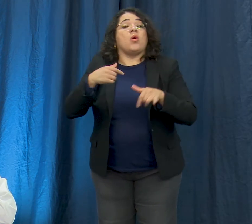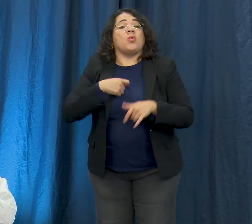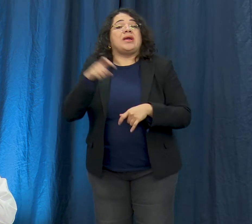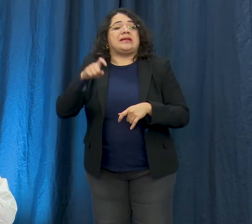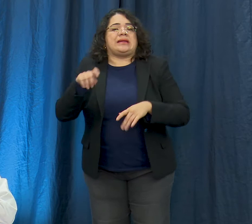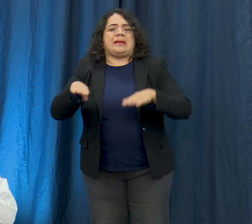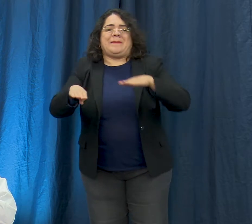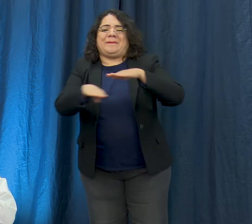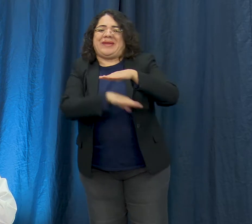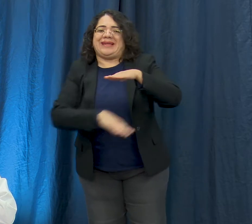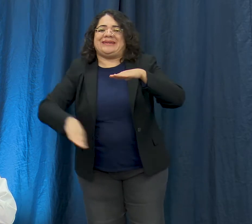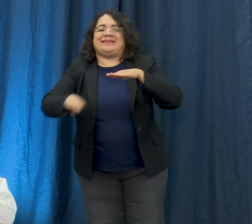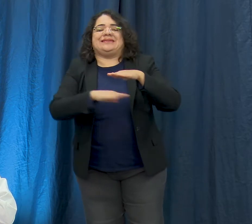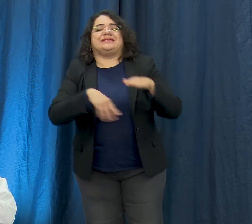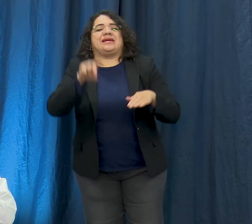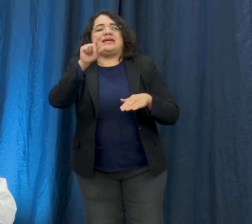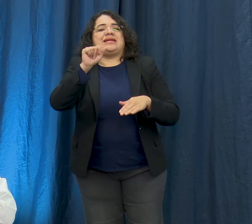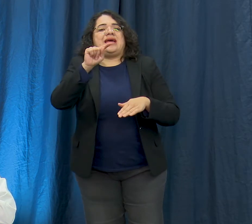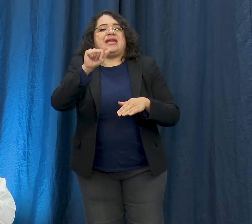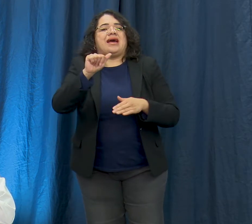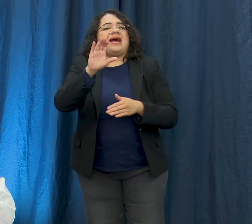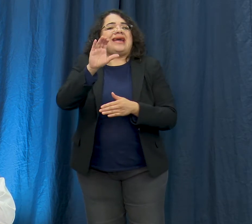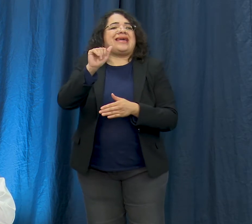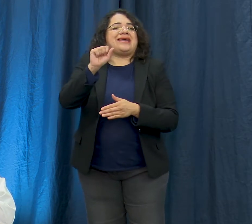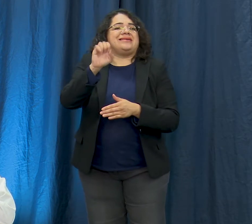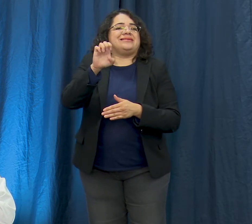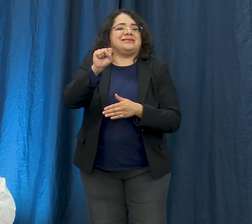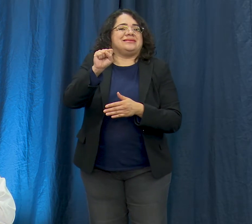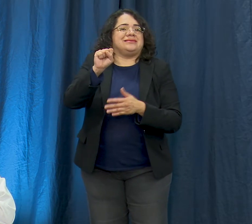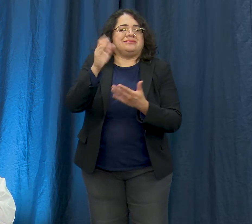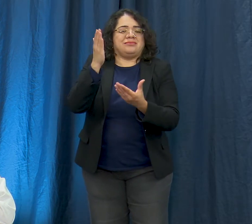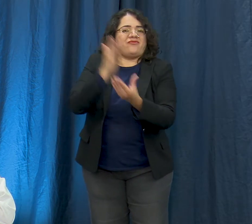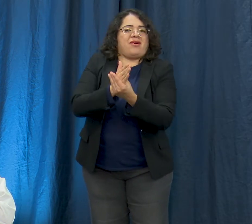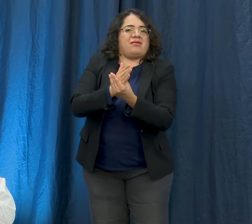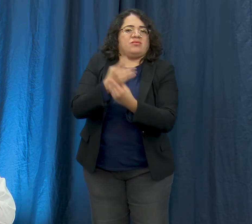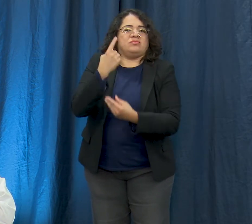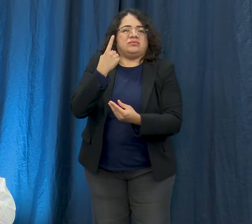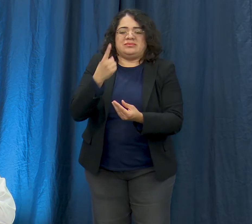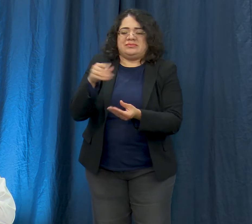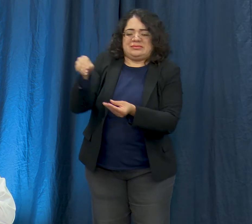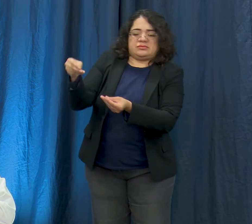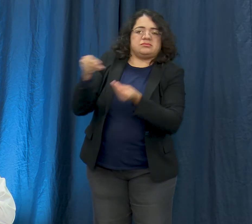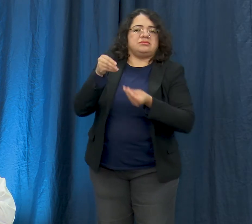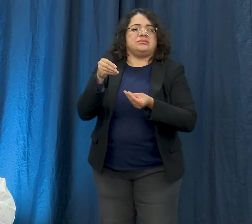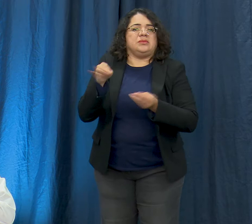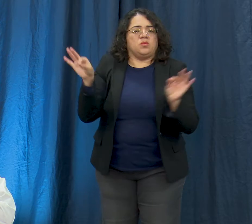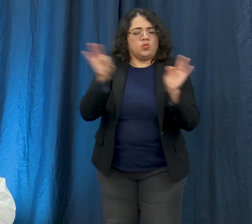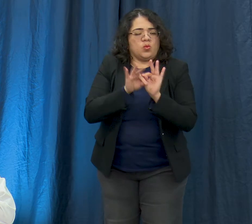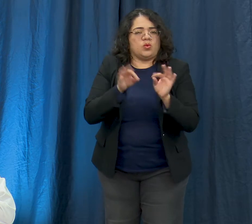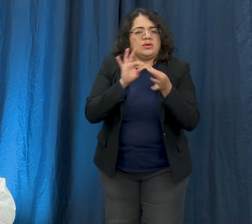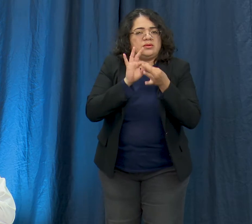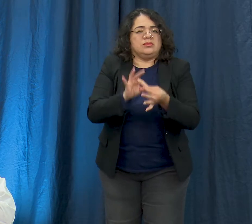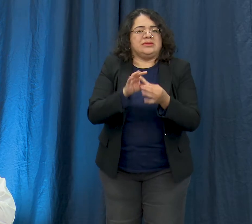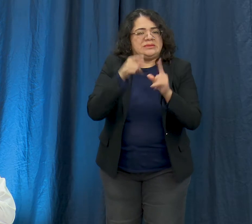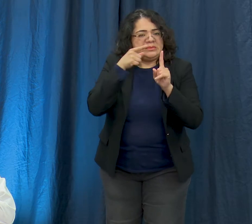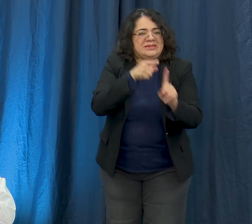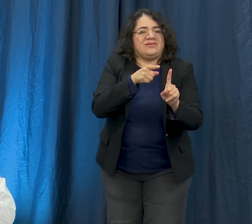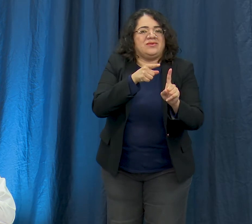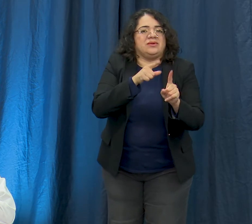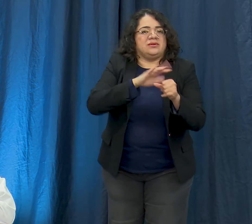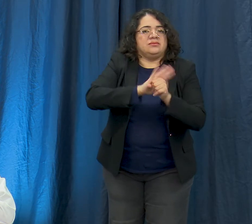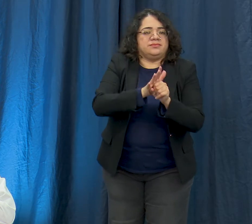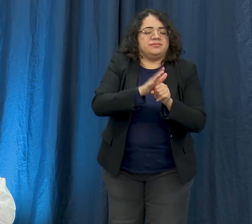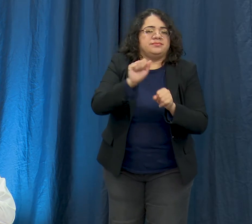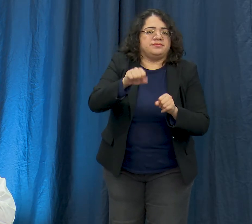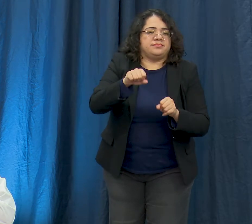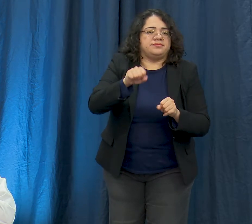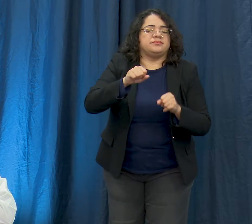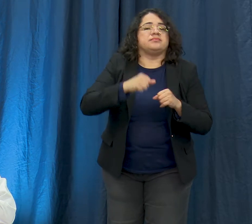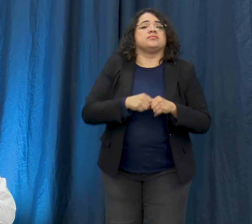the actual reports of the cases. We will continue to look at getting all sorts of